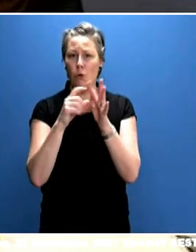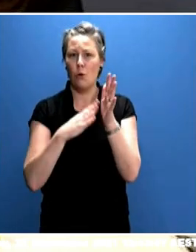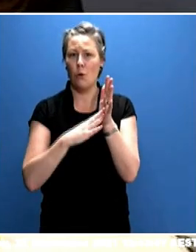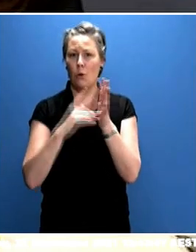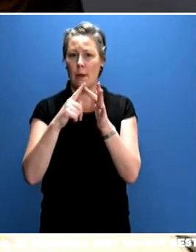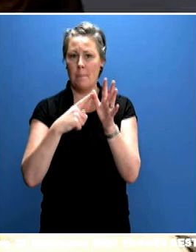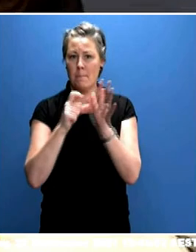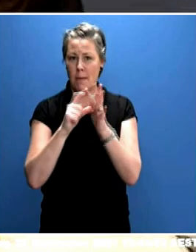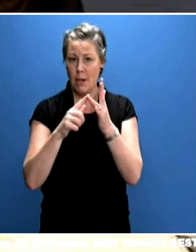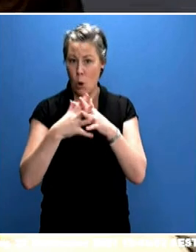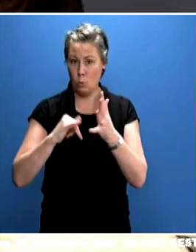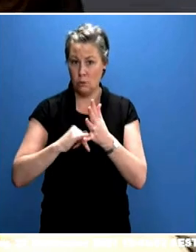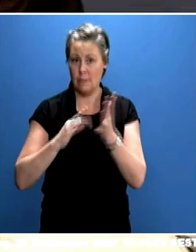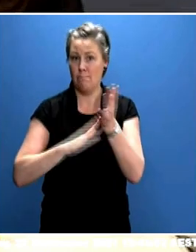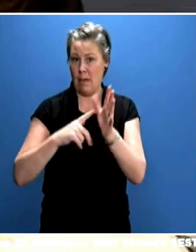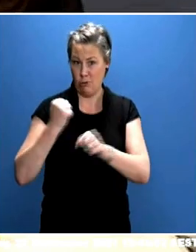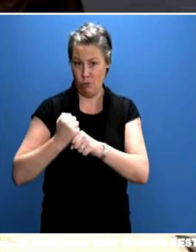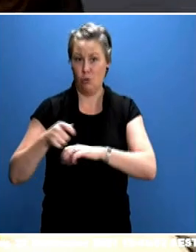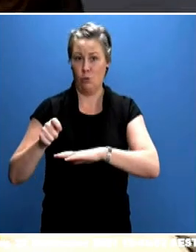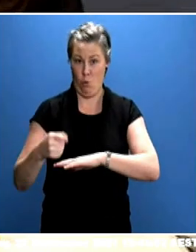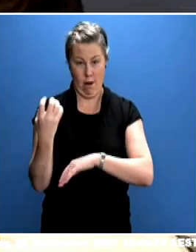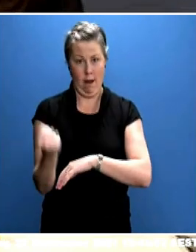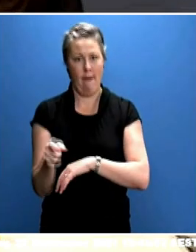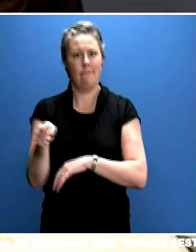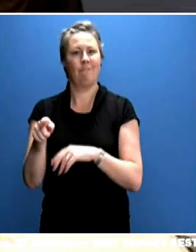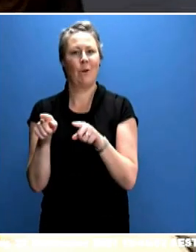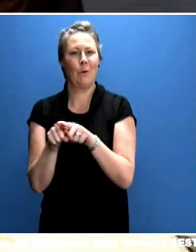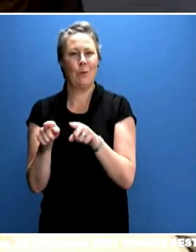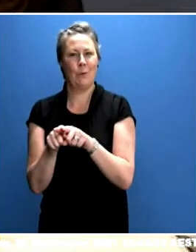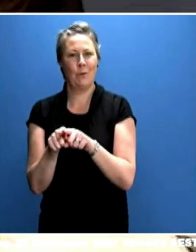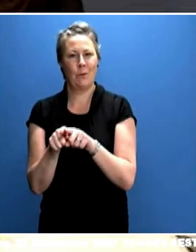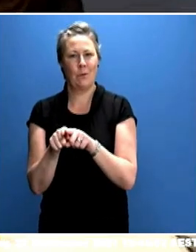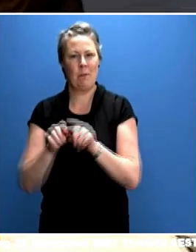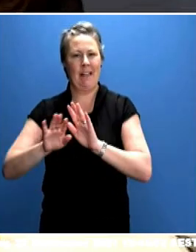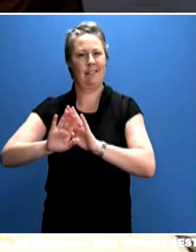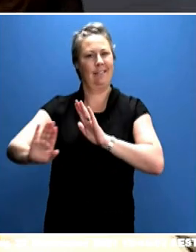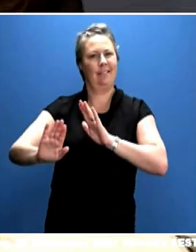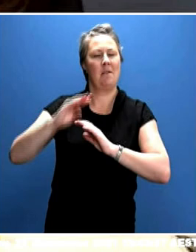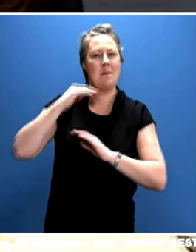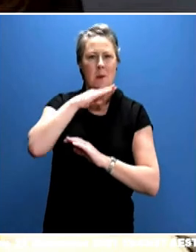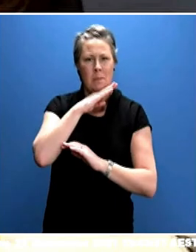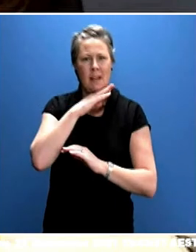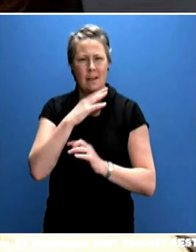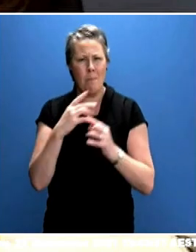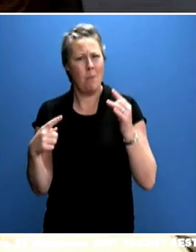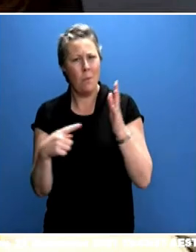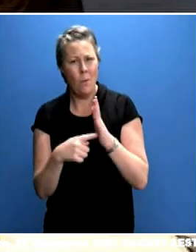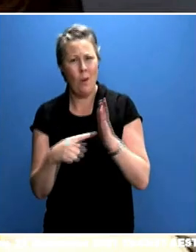And it's so important that these courts are legislated for, that they're